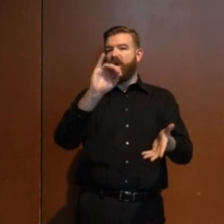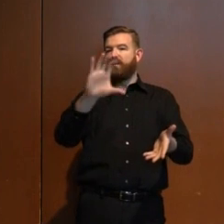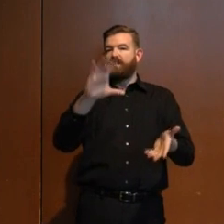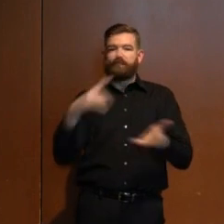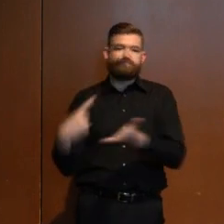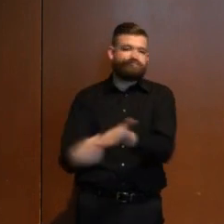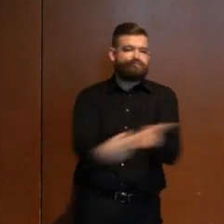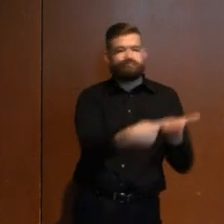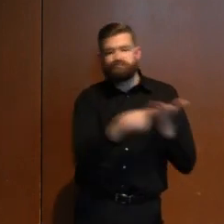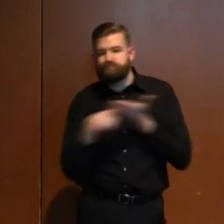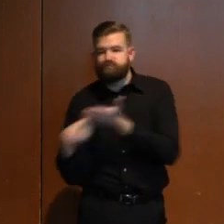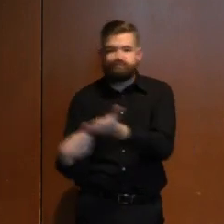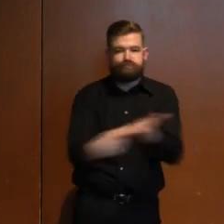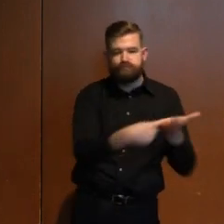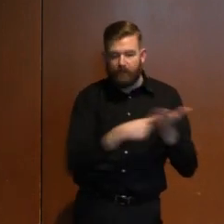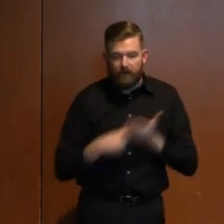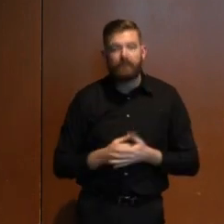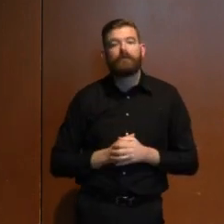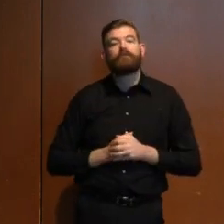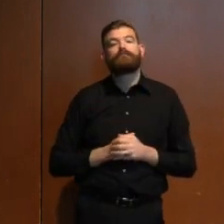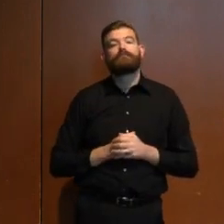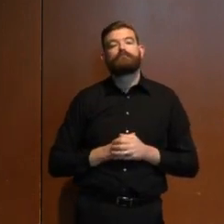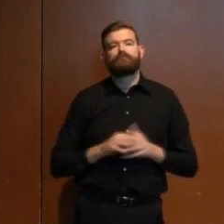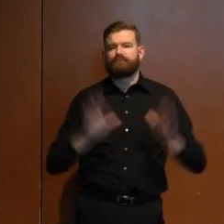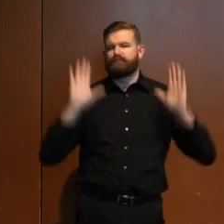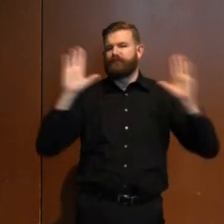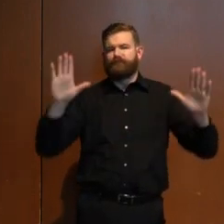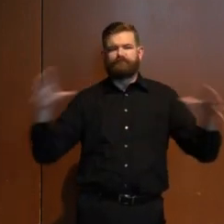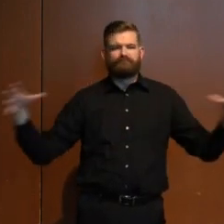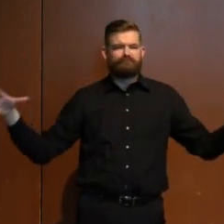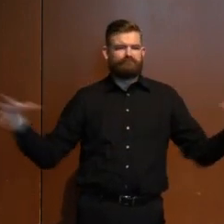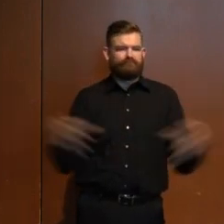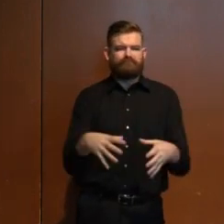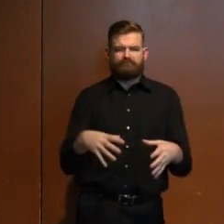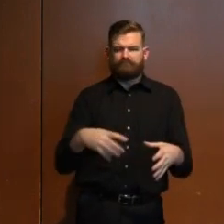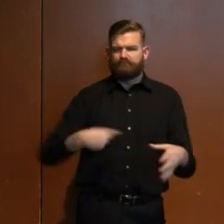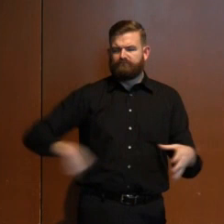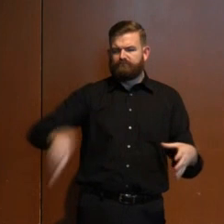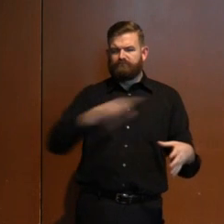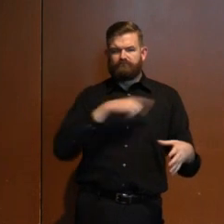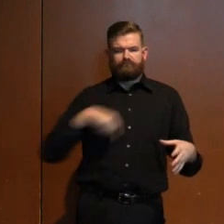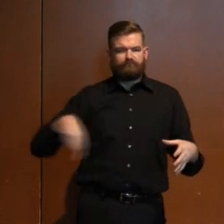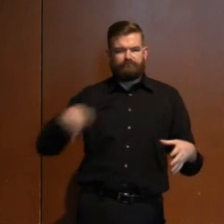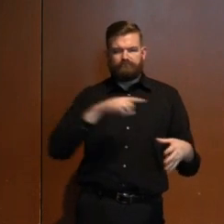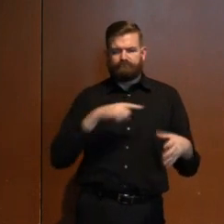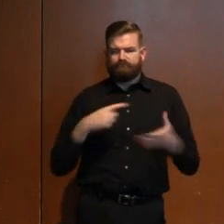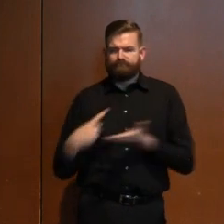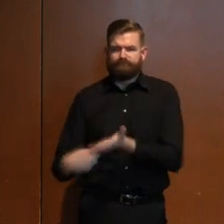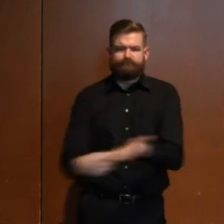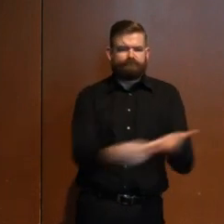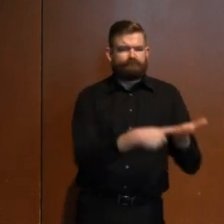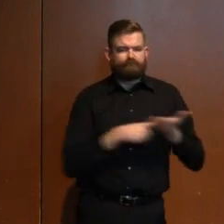SISTERS AT THE TABLE. ANY PART OF GOVERNMENT.